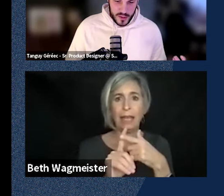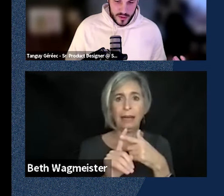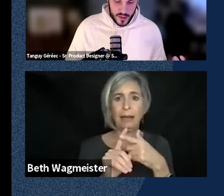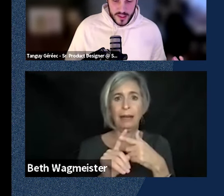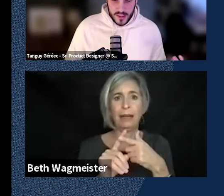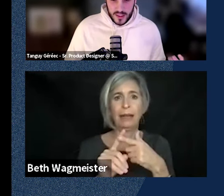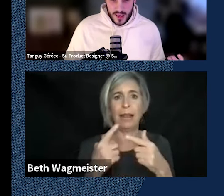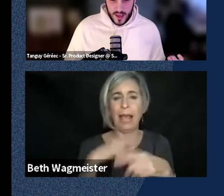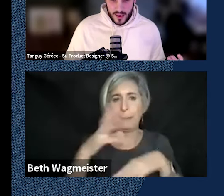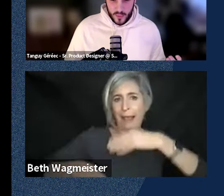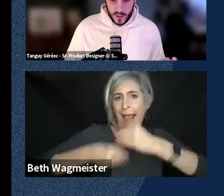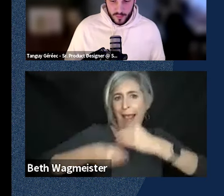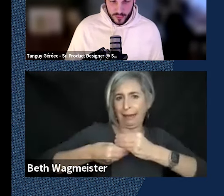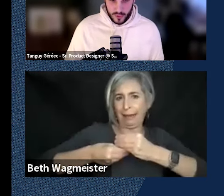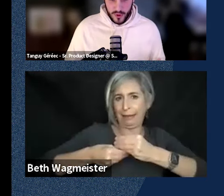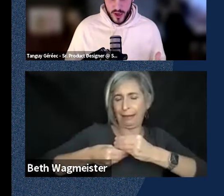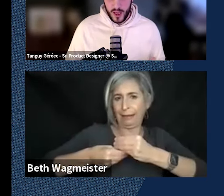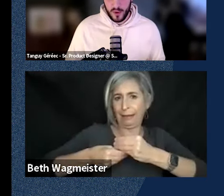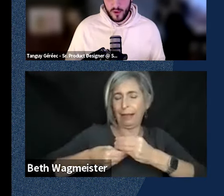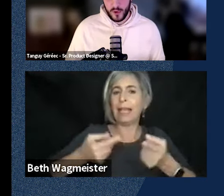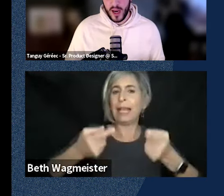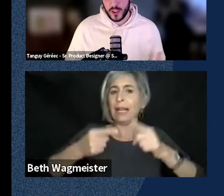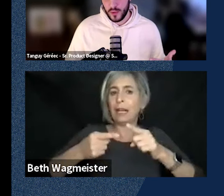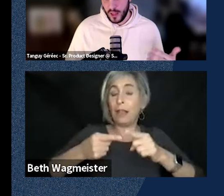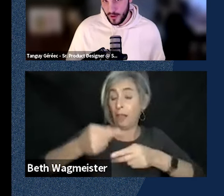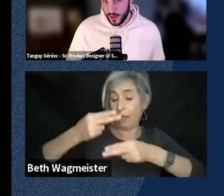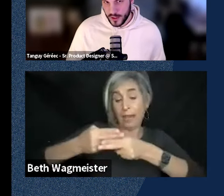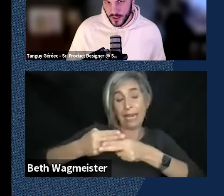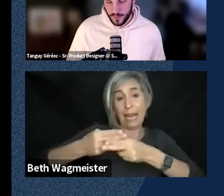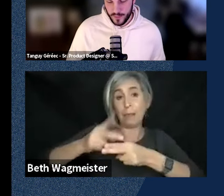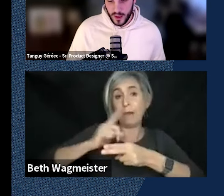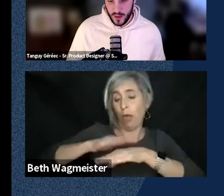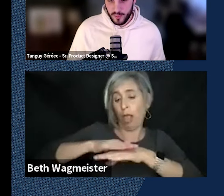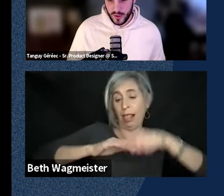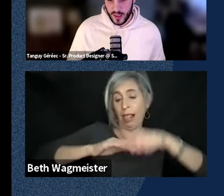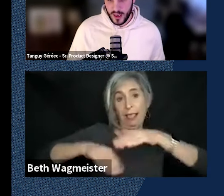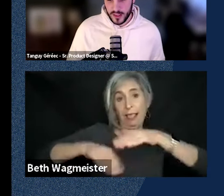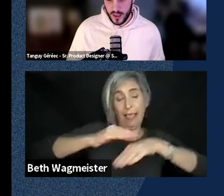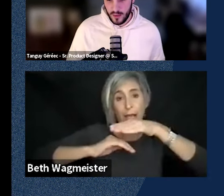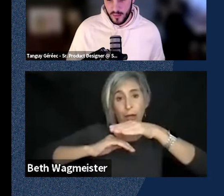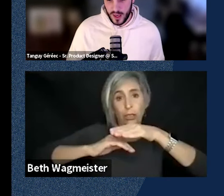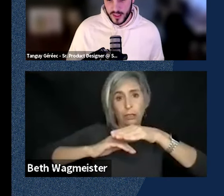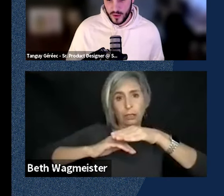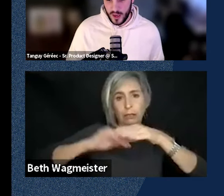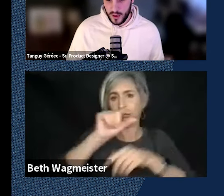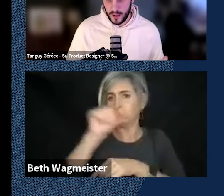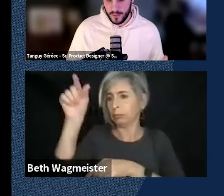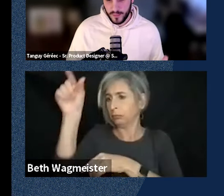what you can see is that it will pull the name of your actual layers and put it as a name next to header.